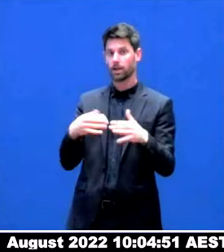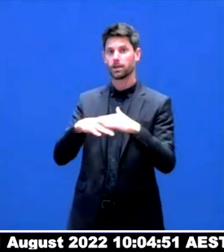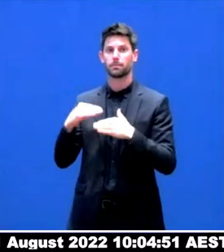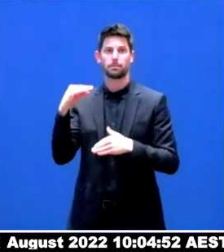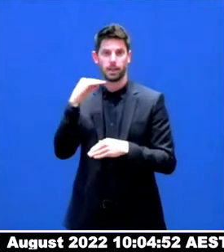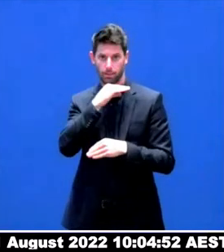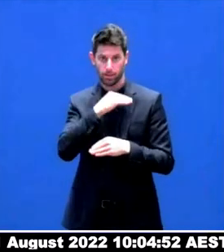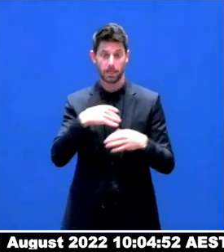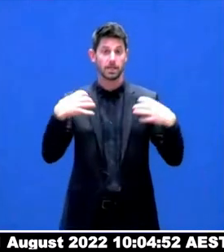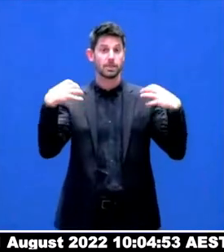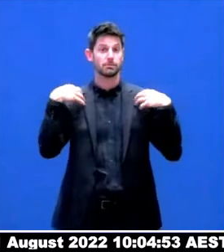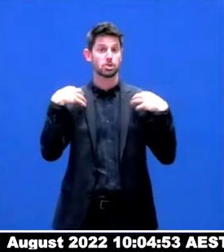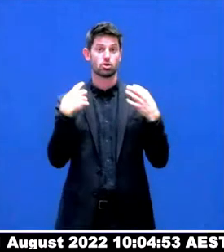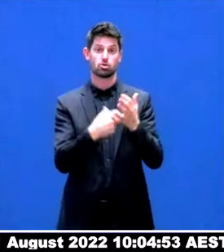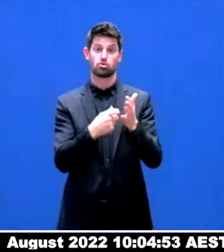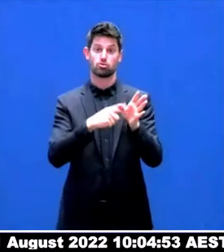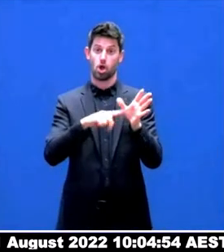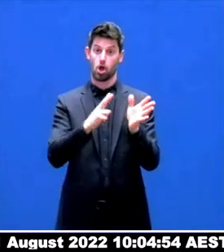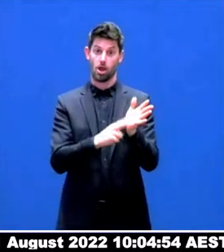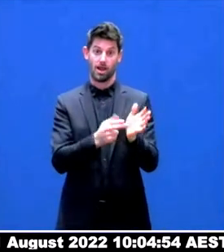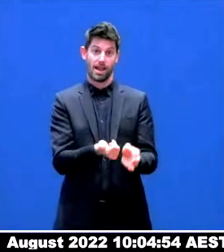Commissioner Ryan is on my left.